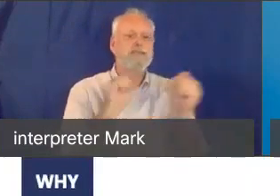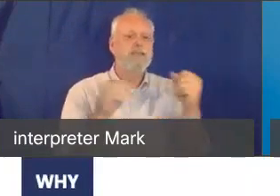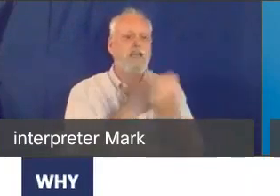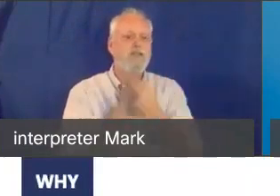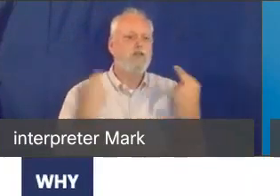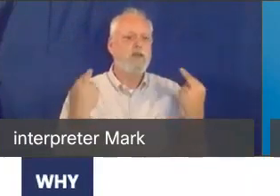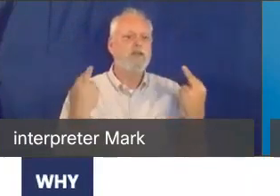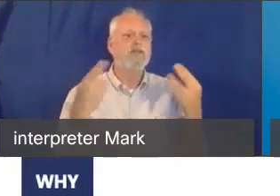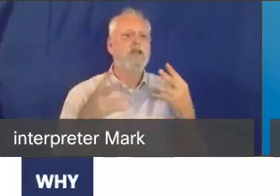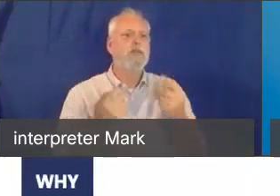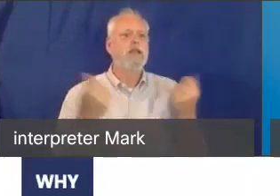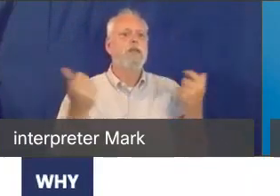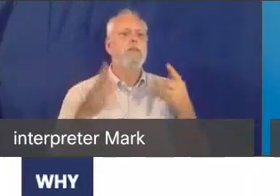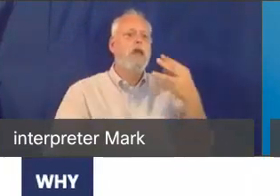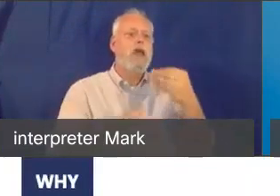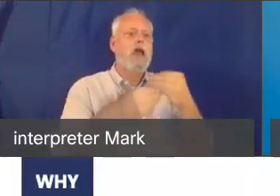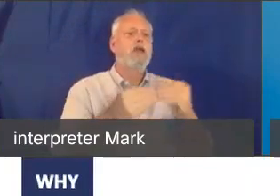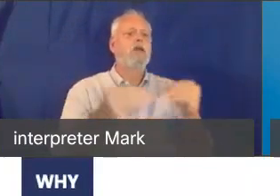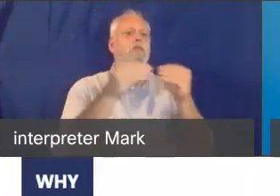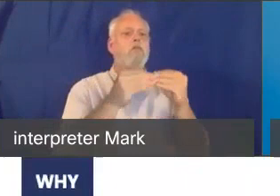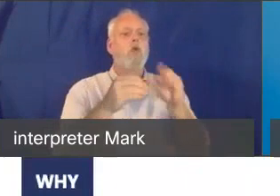Adding additional signal phases or prohibiting movements.